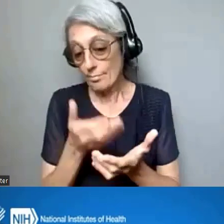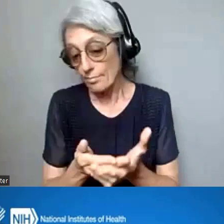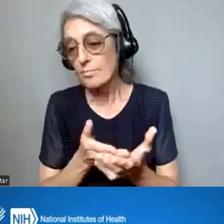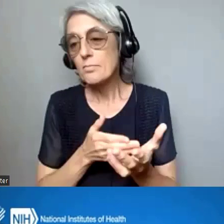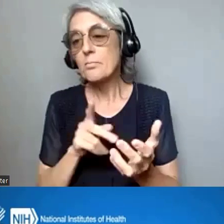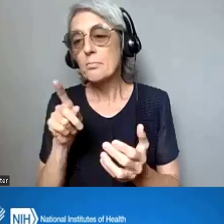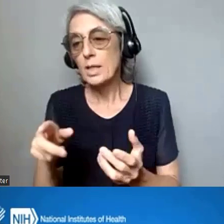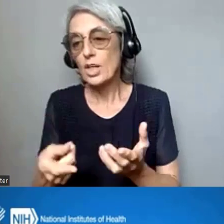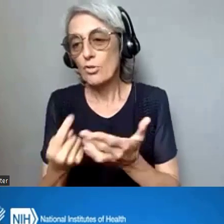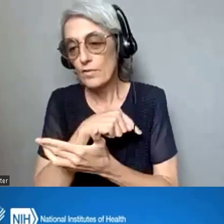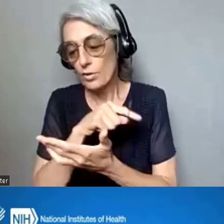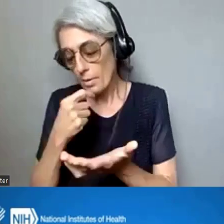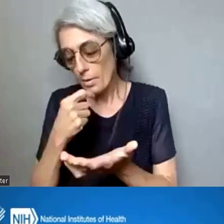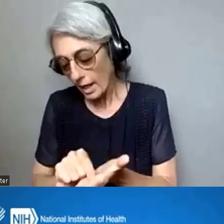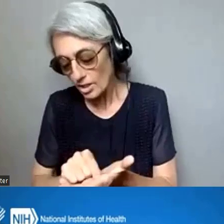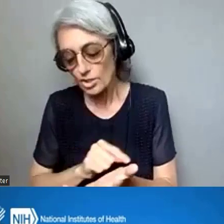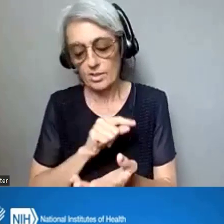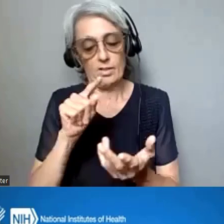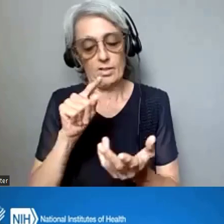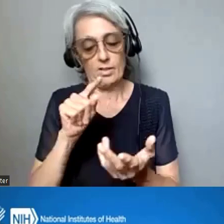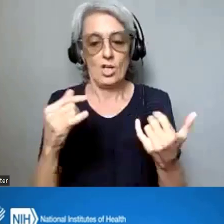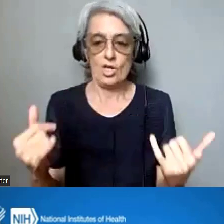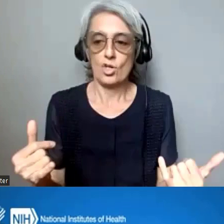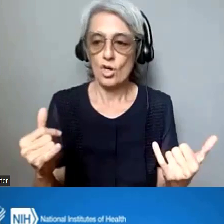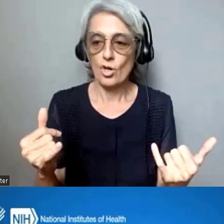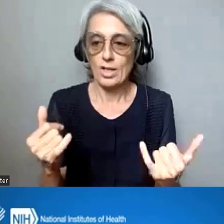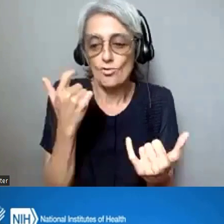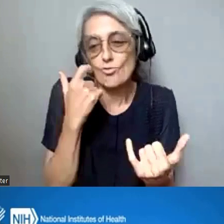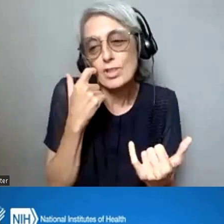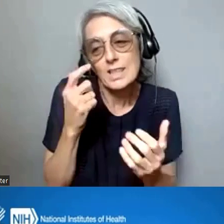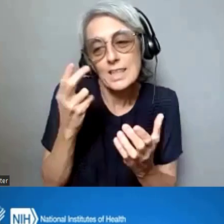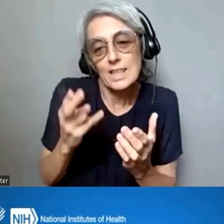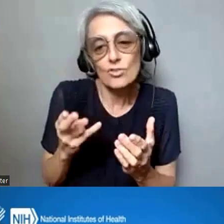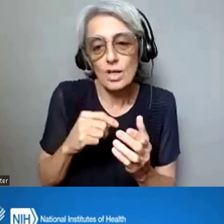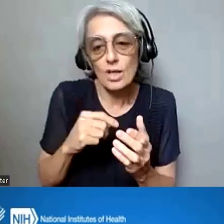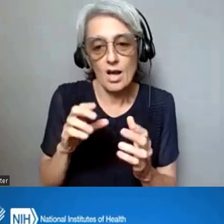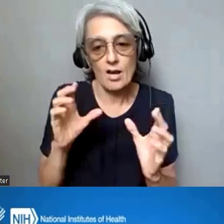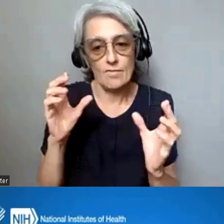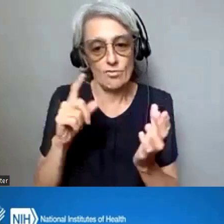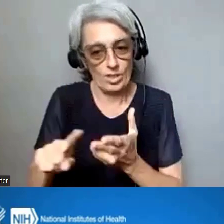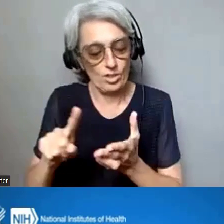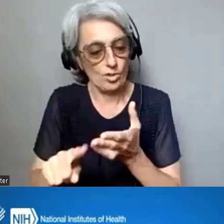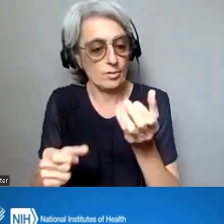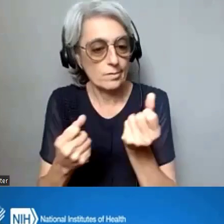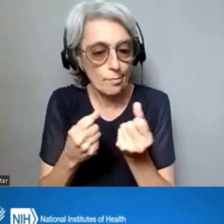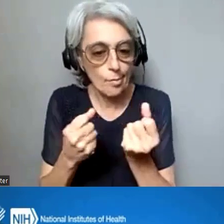current or recent history of research supports, honors, awards and so forth.